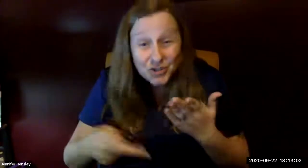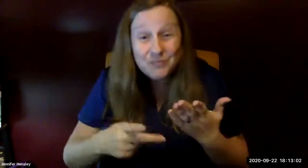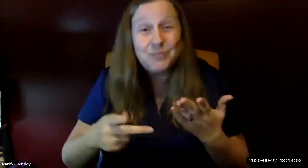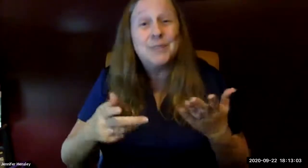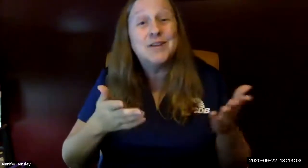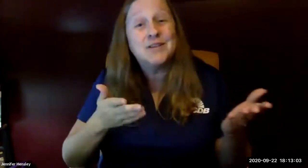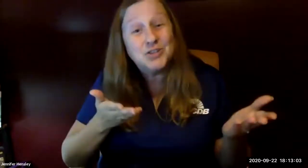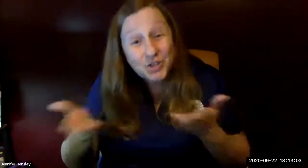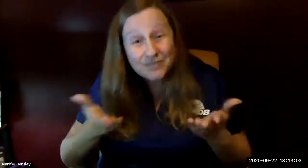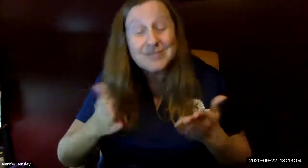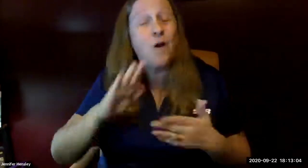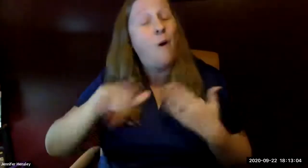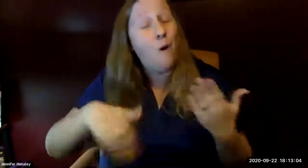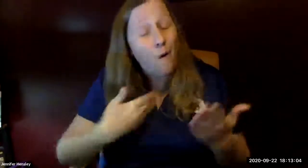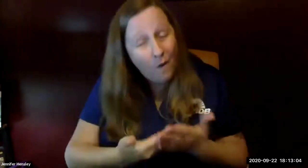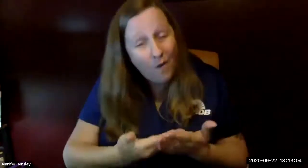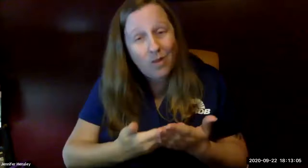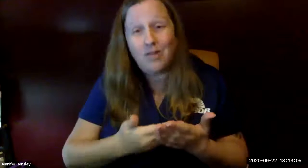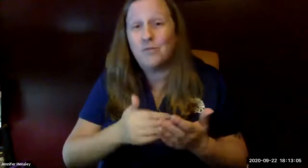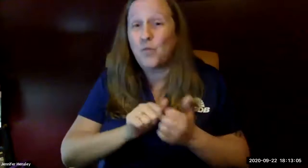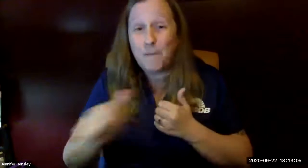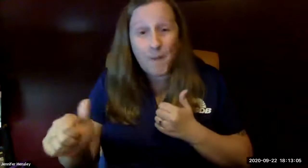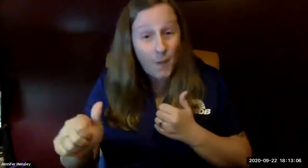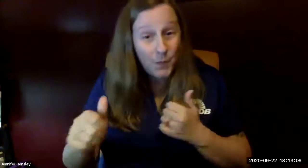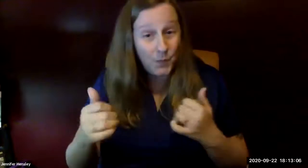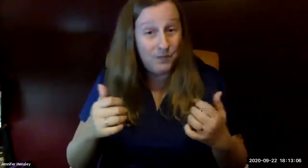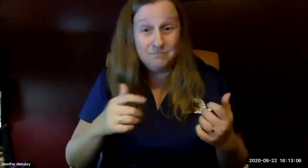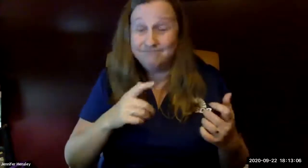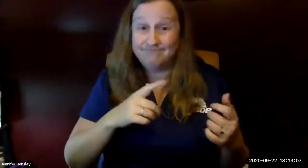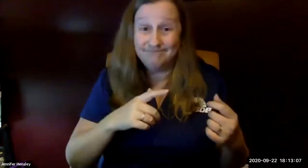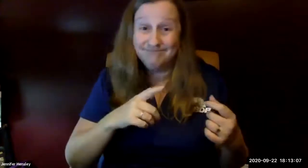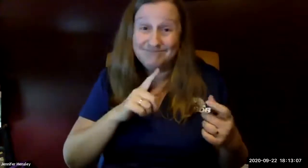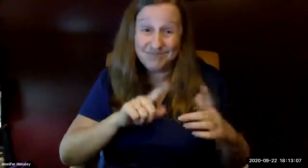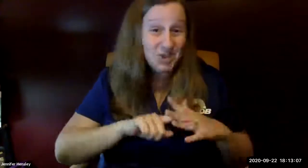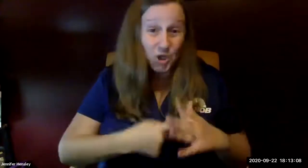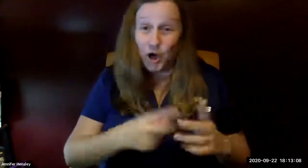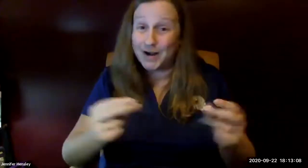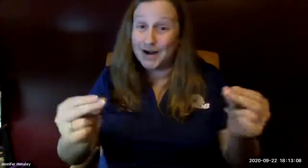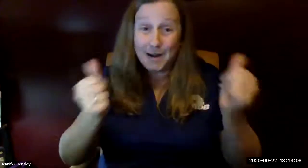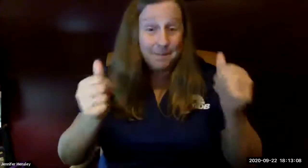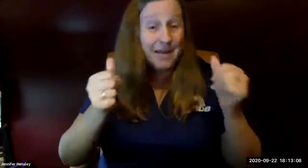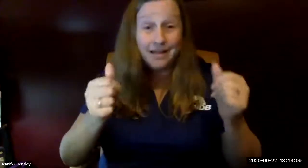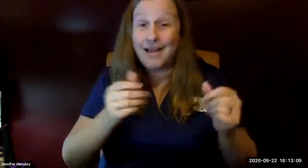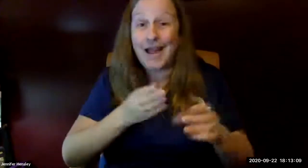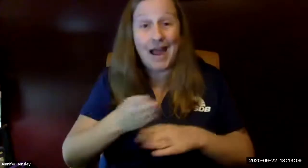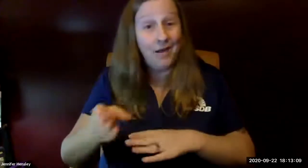translation services